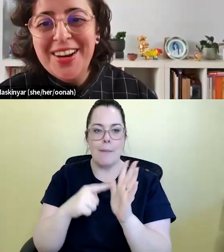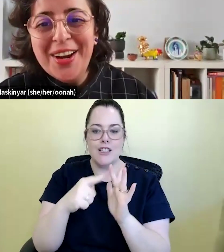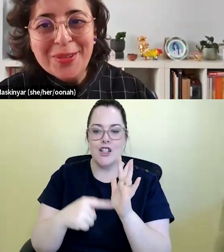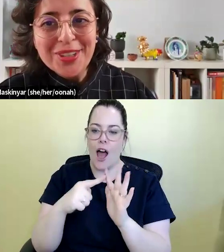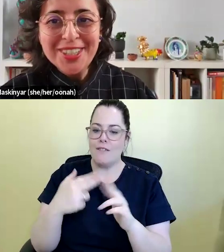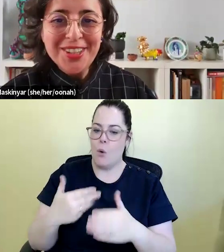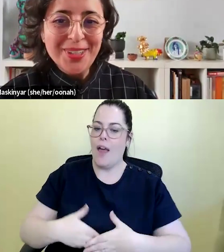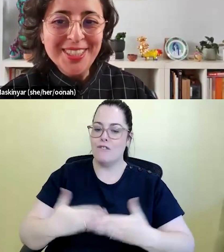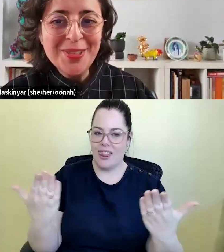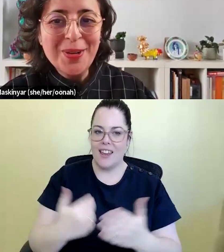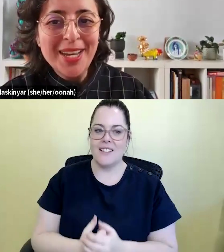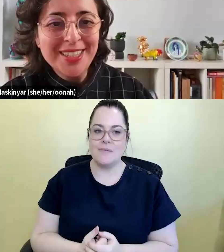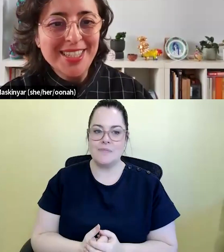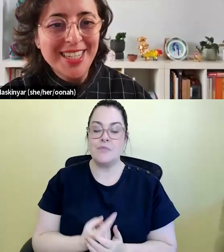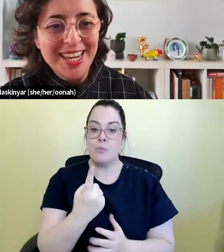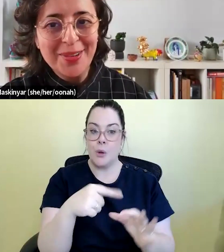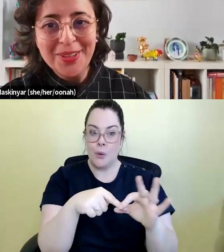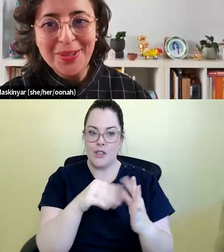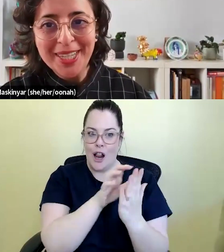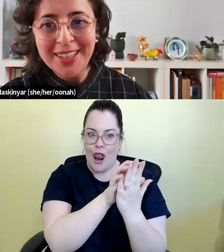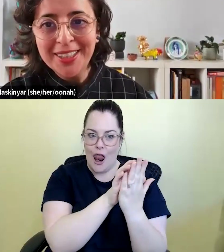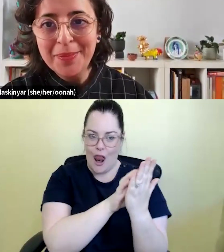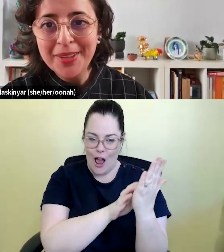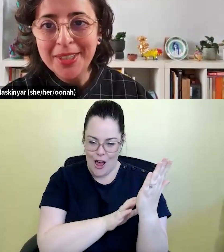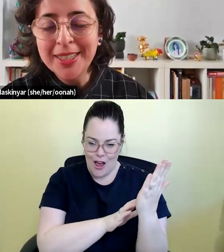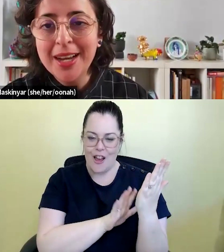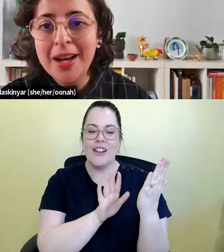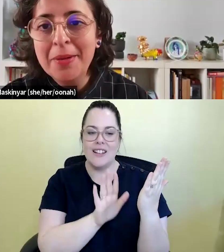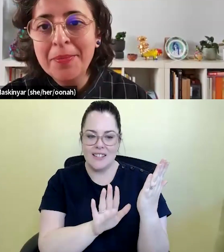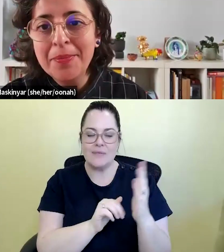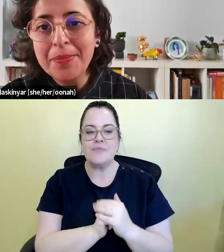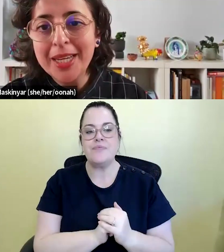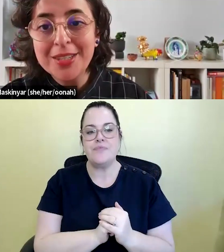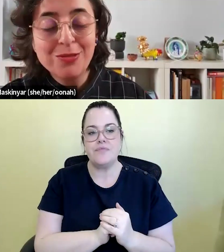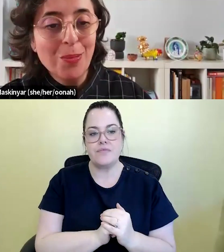We've got a long one, so I might tick tack with you a bit on it. It is a four